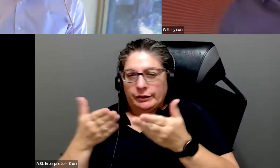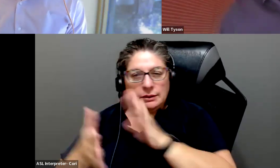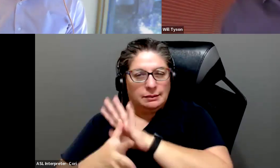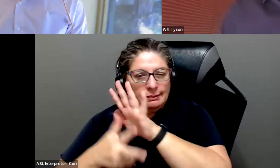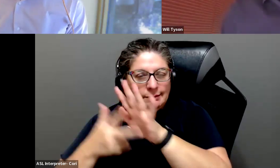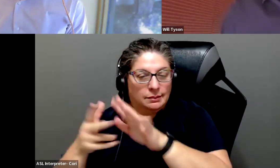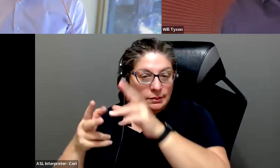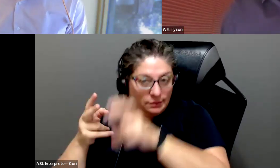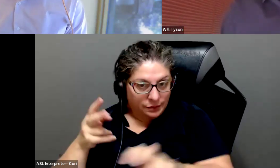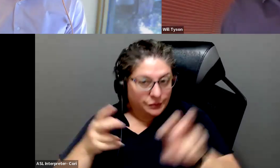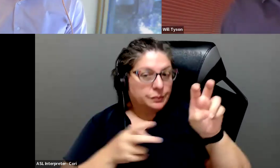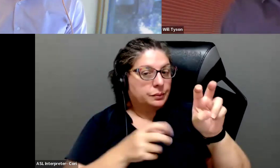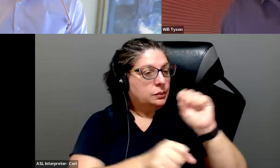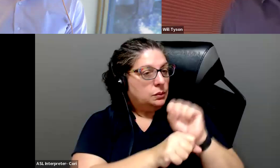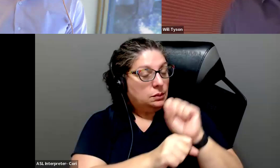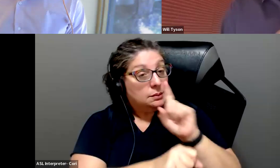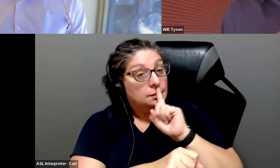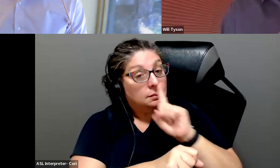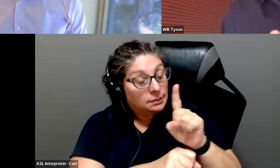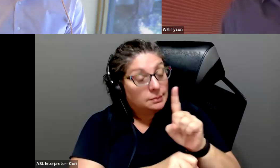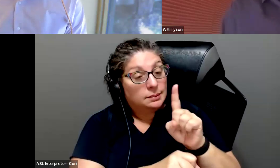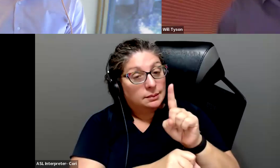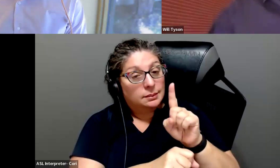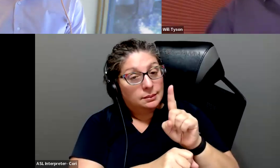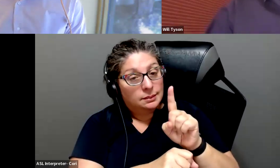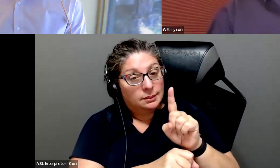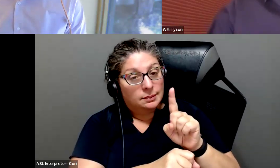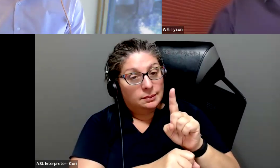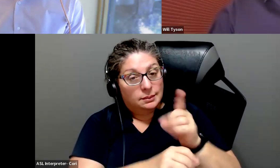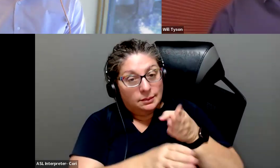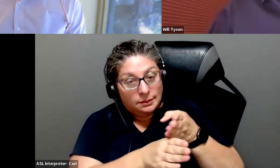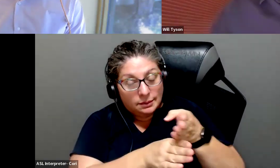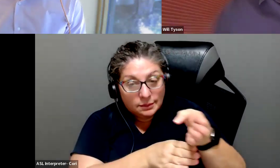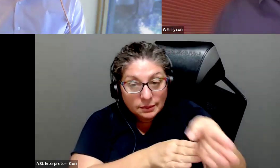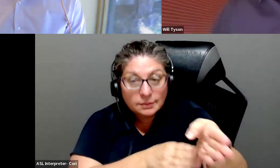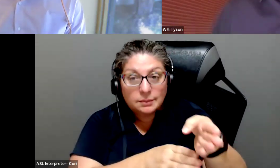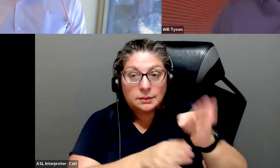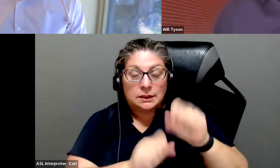Into jobs that actually are a pathway into their career.